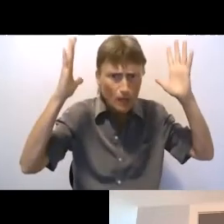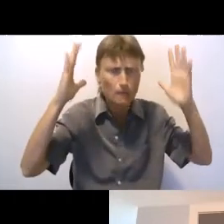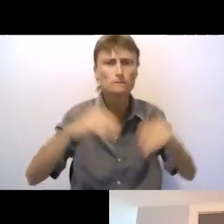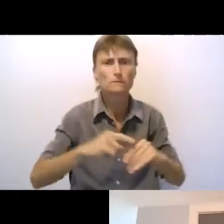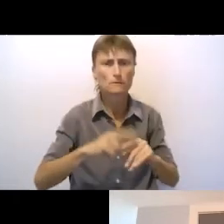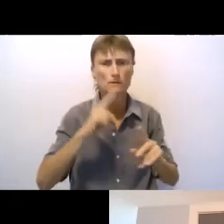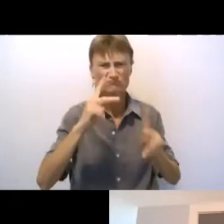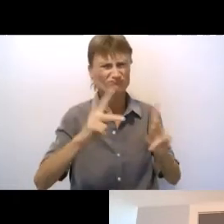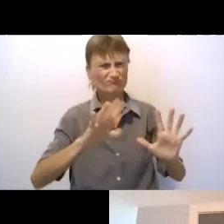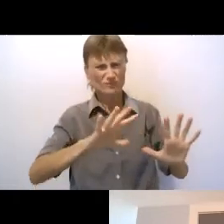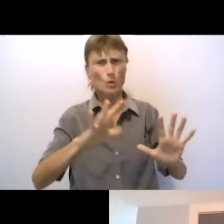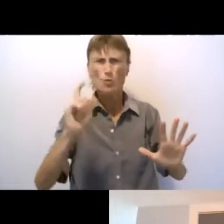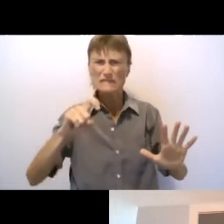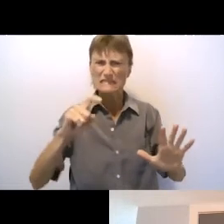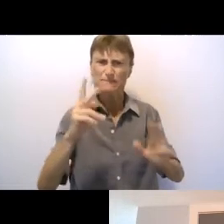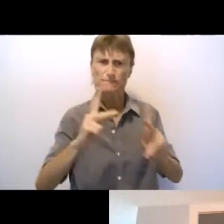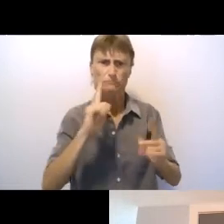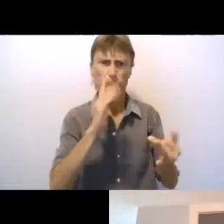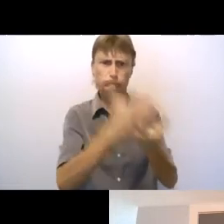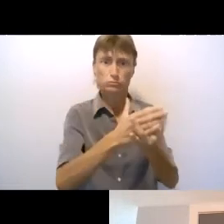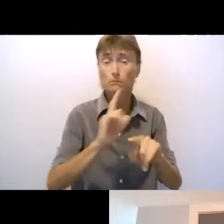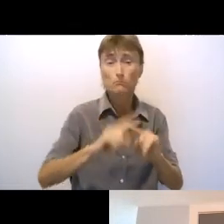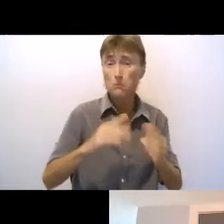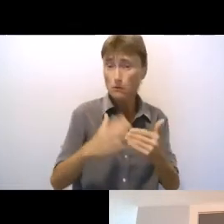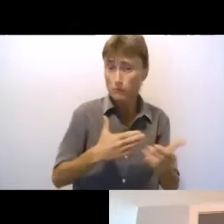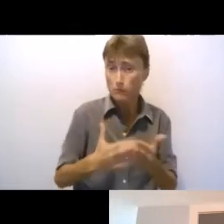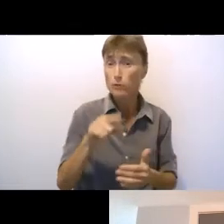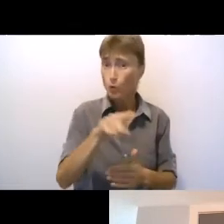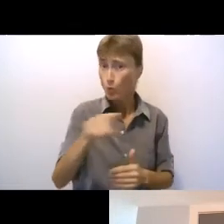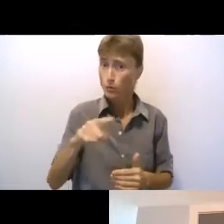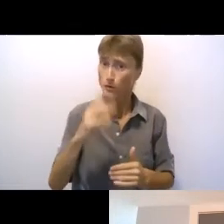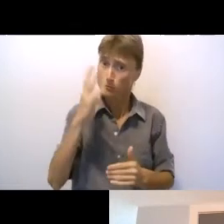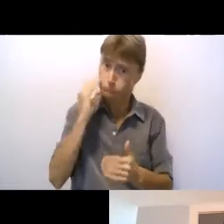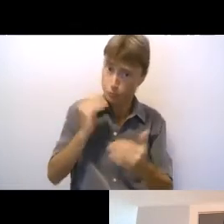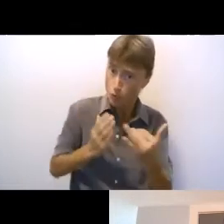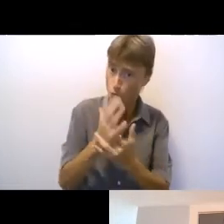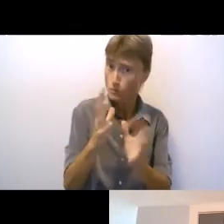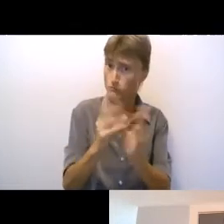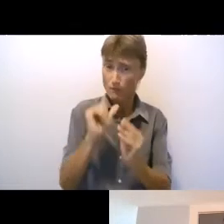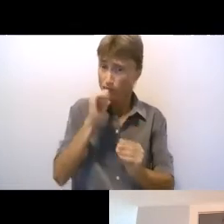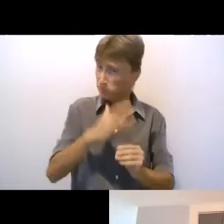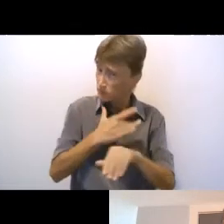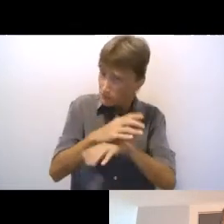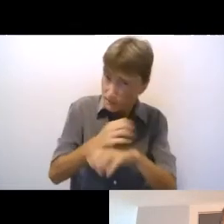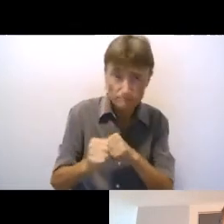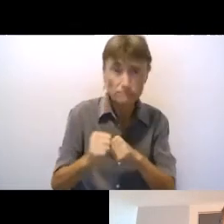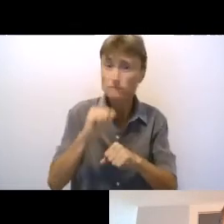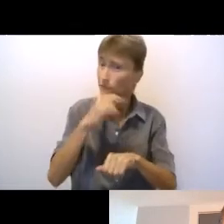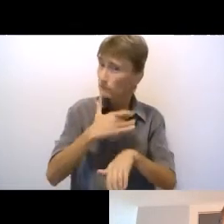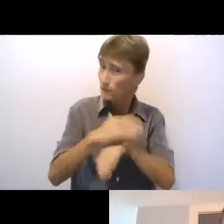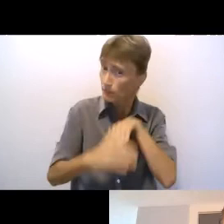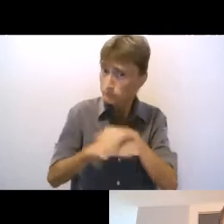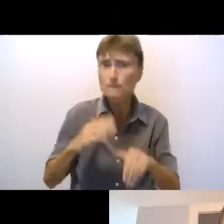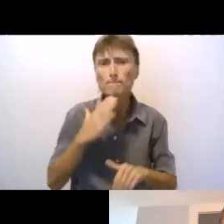with me if you feel uncomfortable or unsafe. If you feel that anyone that's on the call